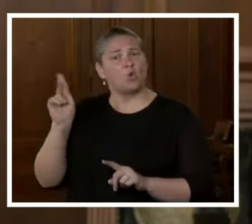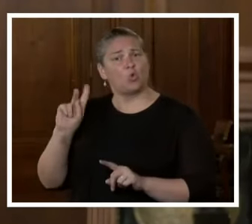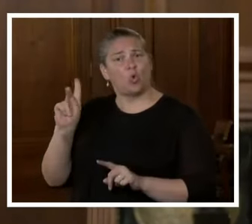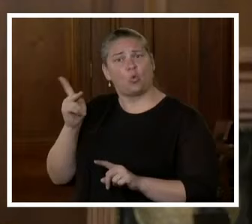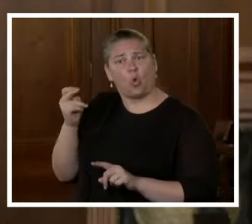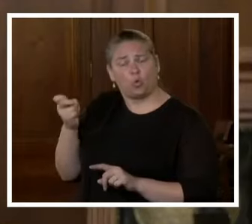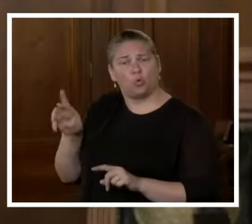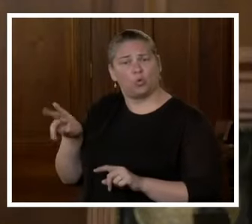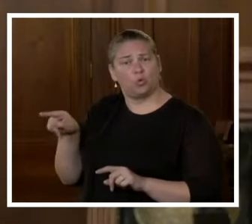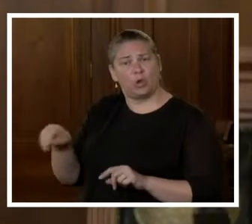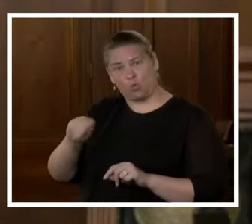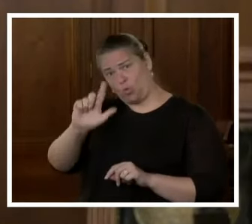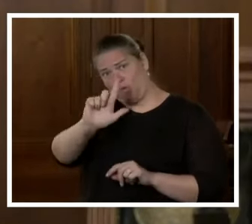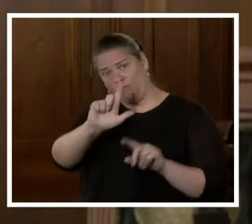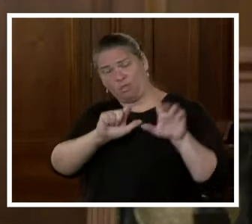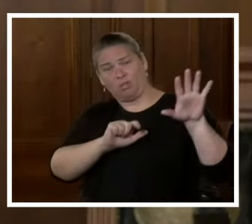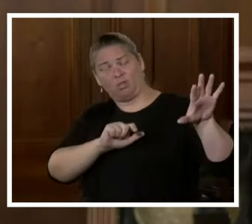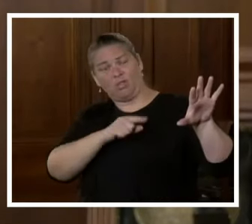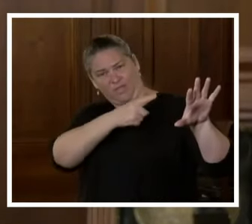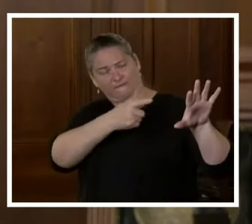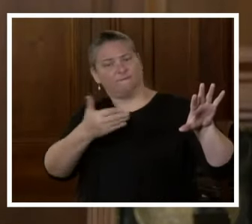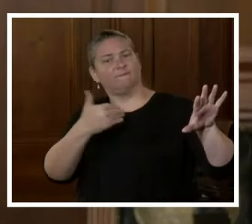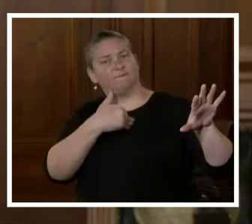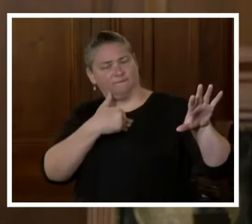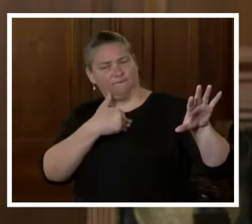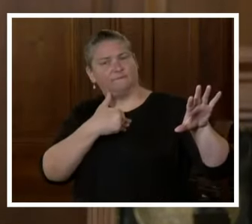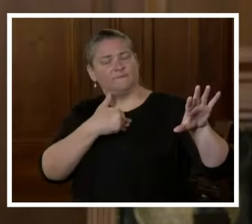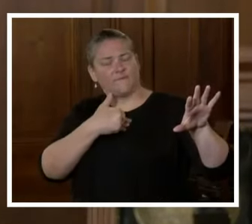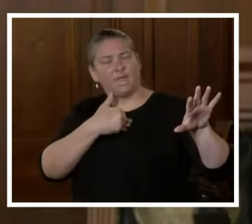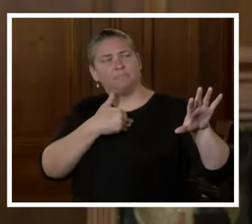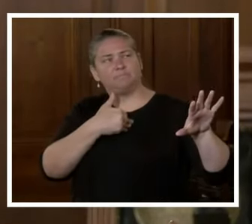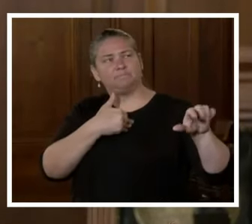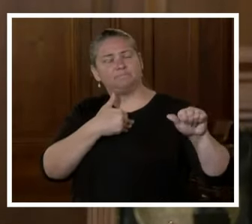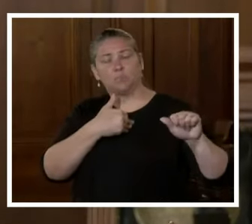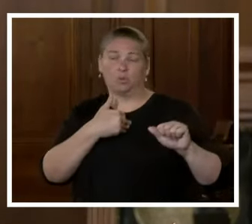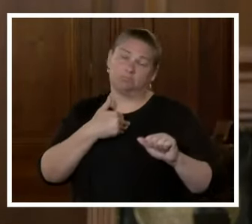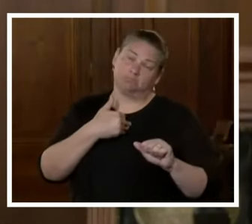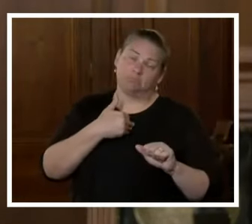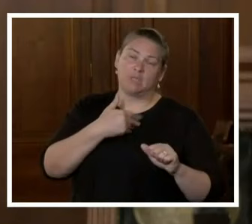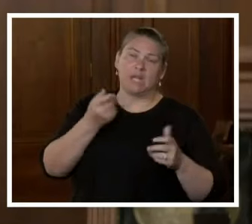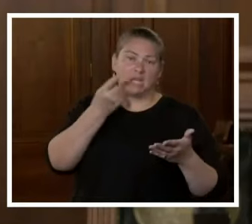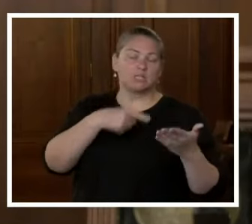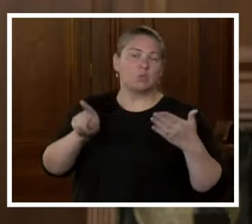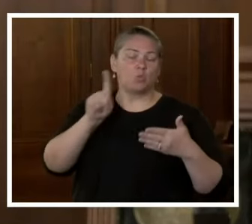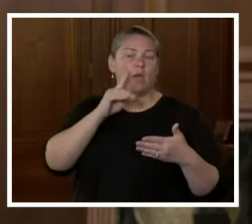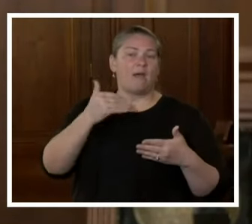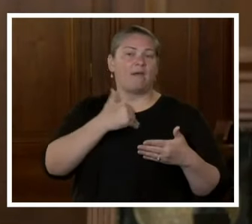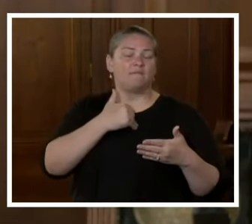THE QUESTION IS LOUISVILLE HAS HIRED A CONSULTANT FOR A